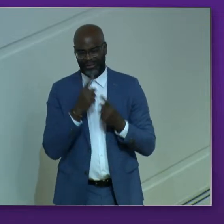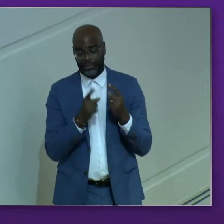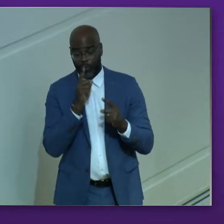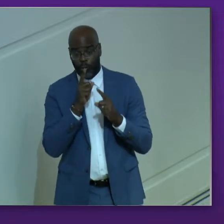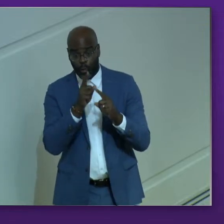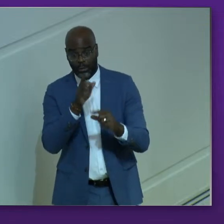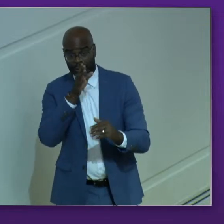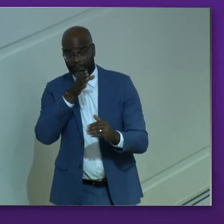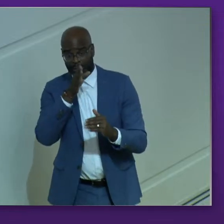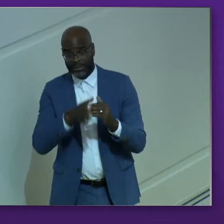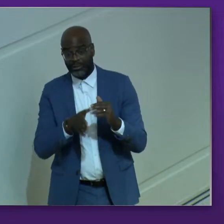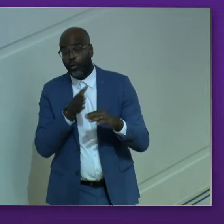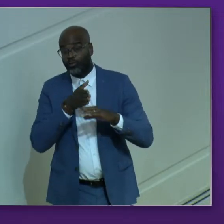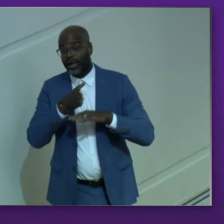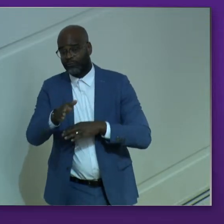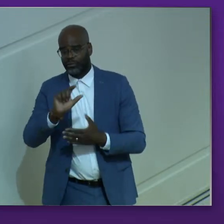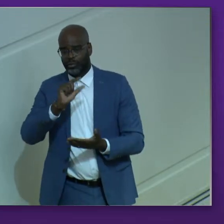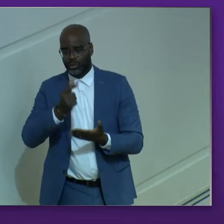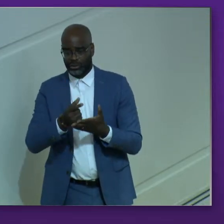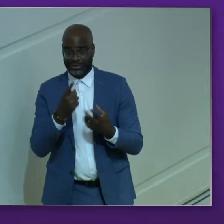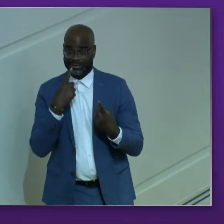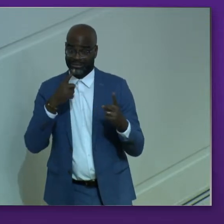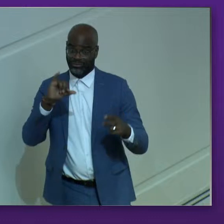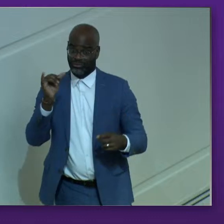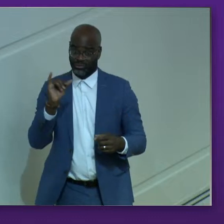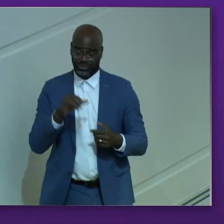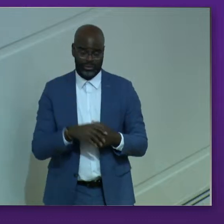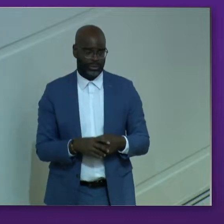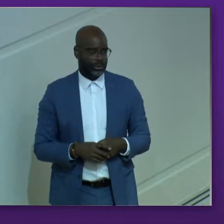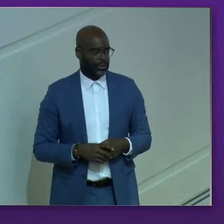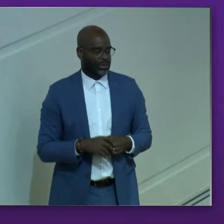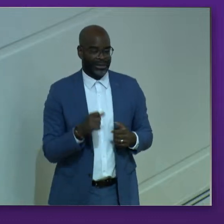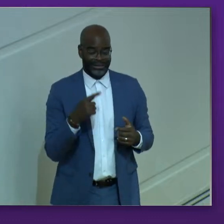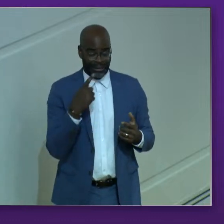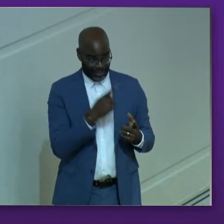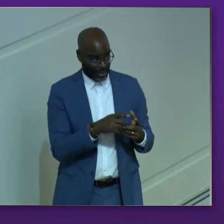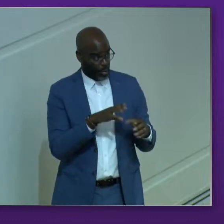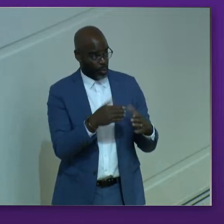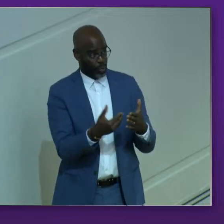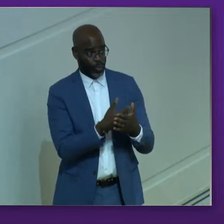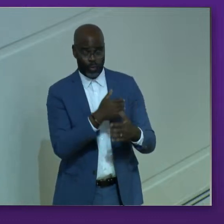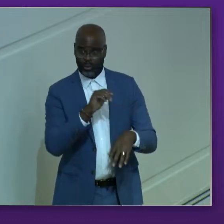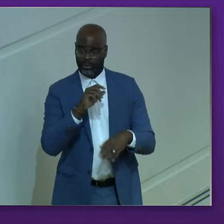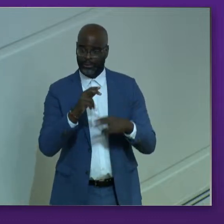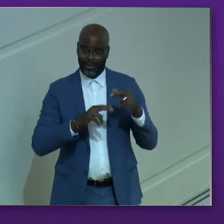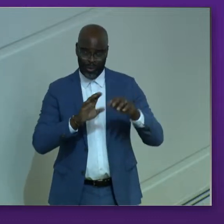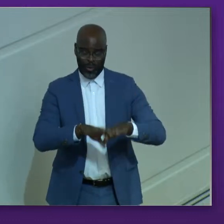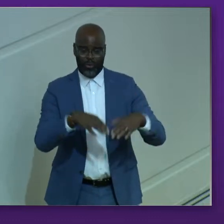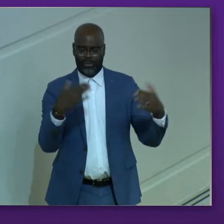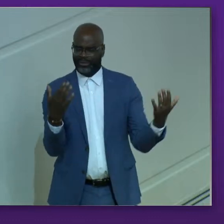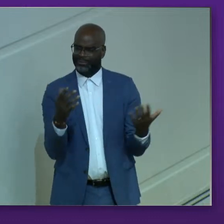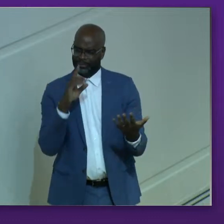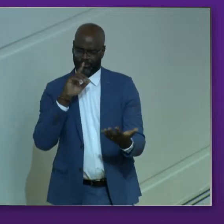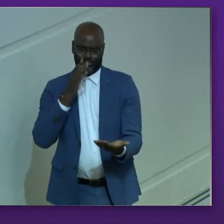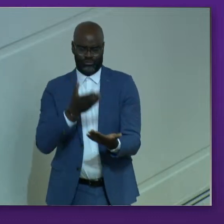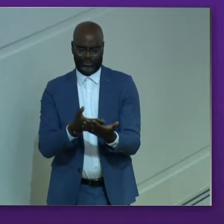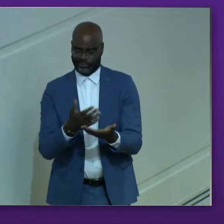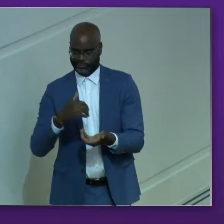OFFERING STUDENTS NEW OPPORTUNITIES IN THE FORM OF INTERNSHIPS MENTORS ALREADY IN